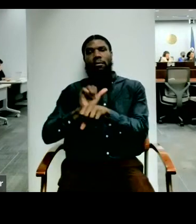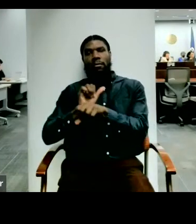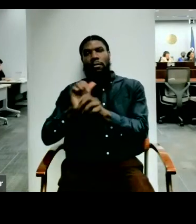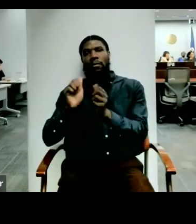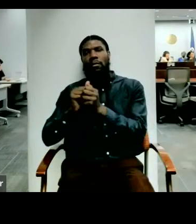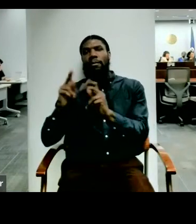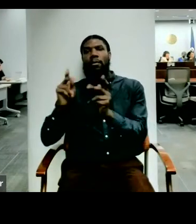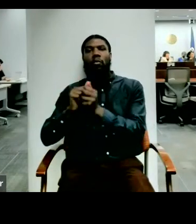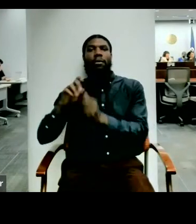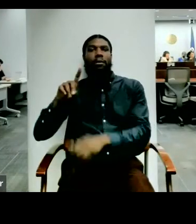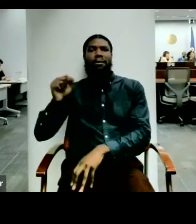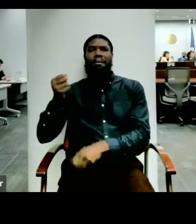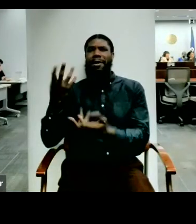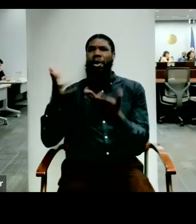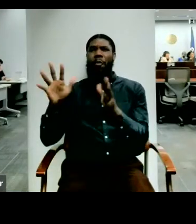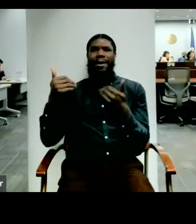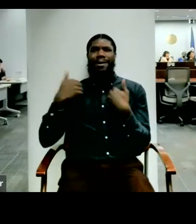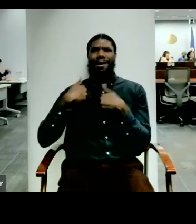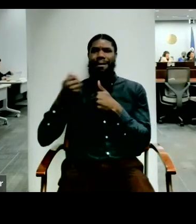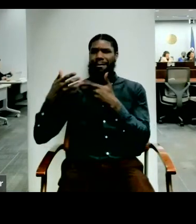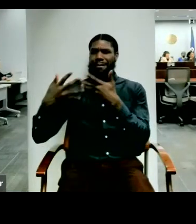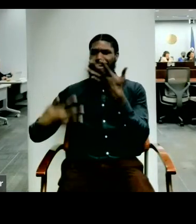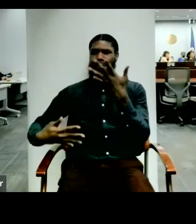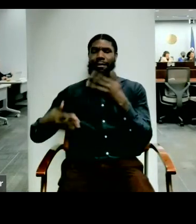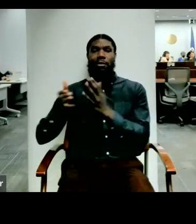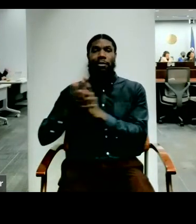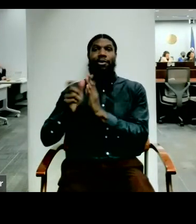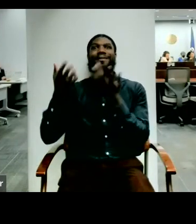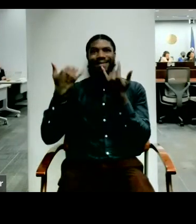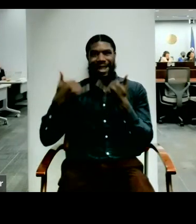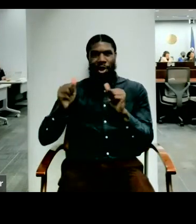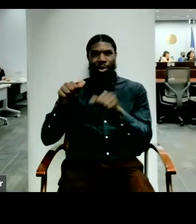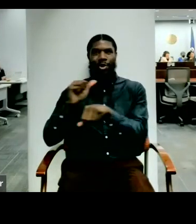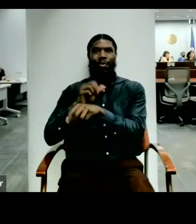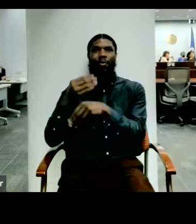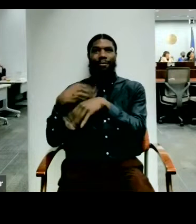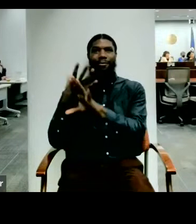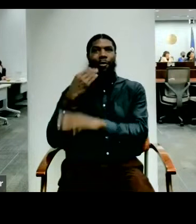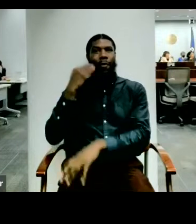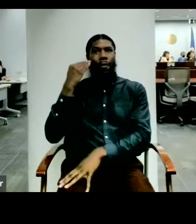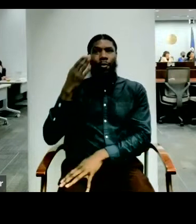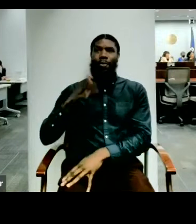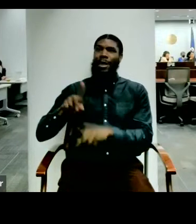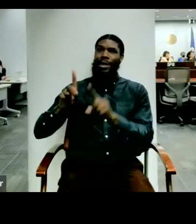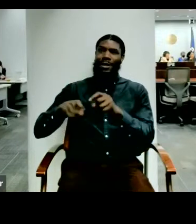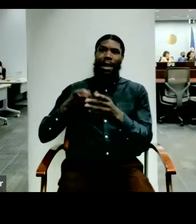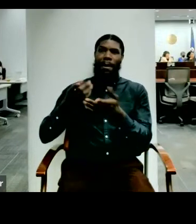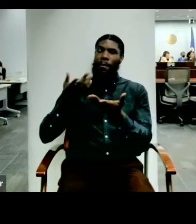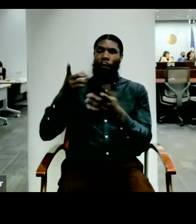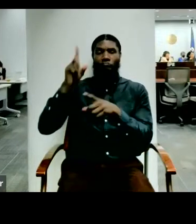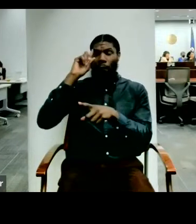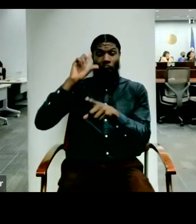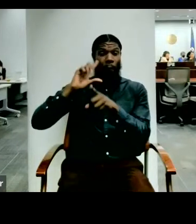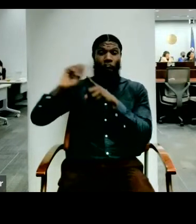many of them have those skills, now they can do that from home. They test it well and we know they have the skills and that